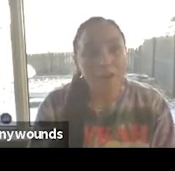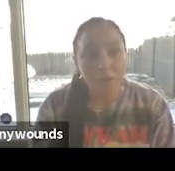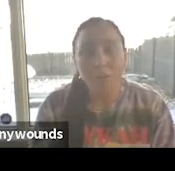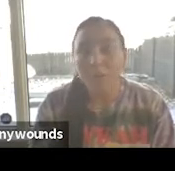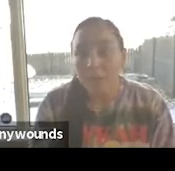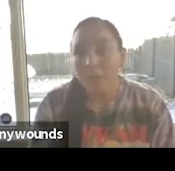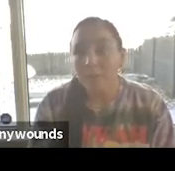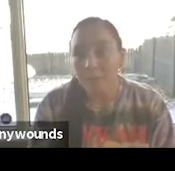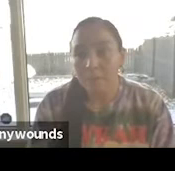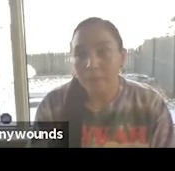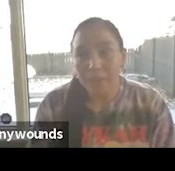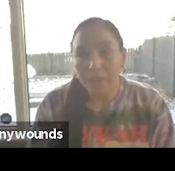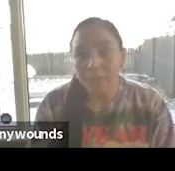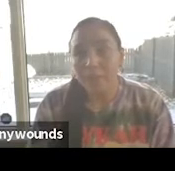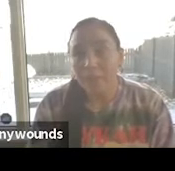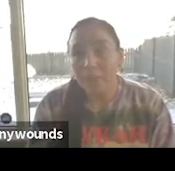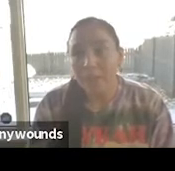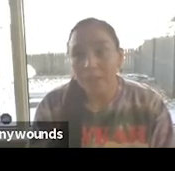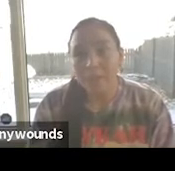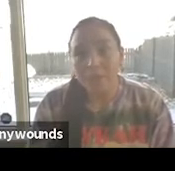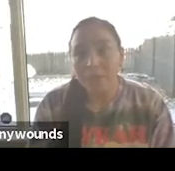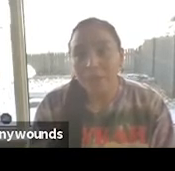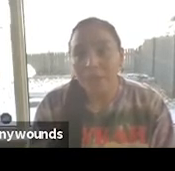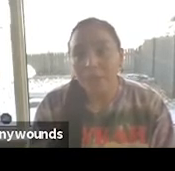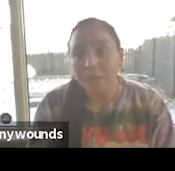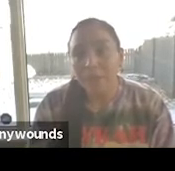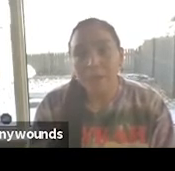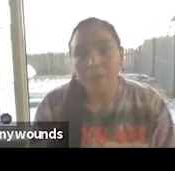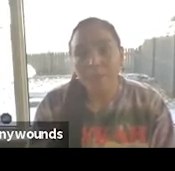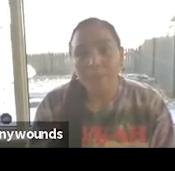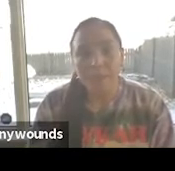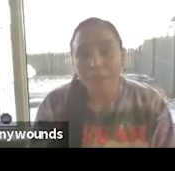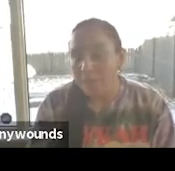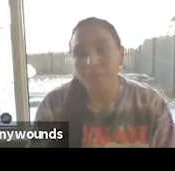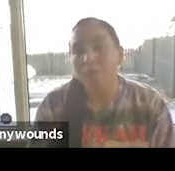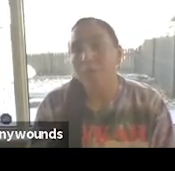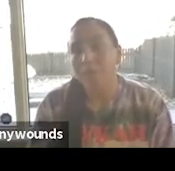you know, very much leading the government in their direction that nothing's going to be,